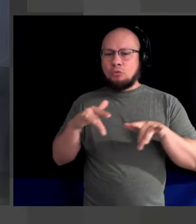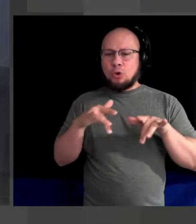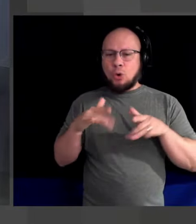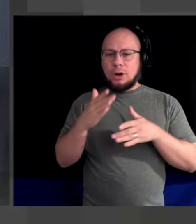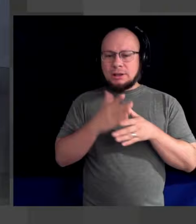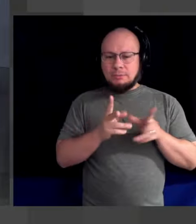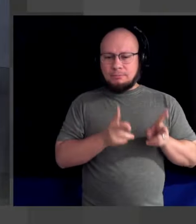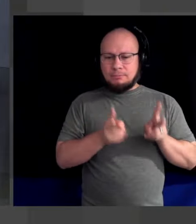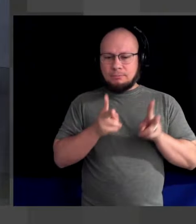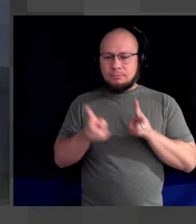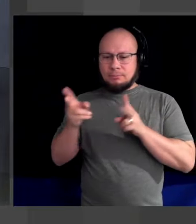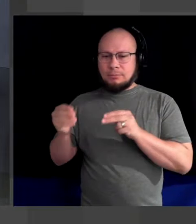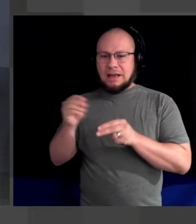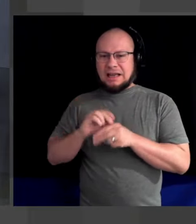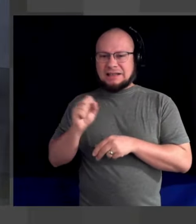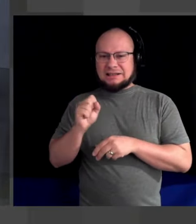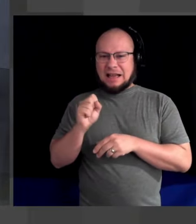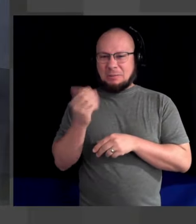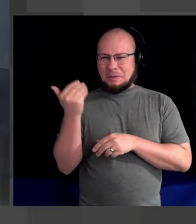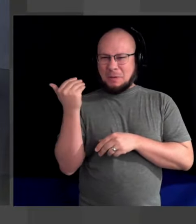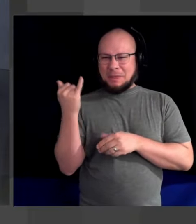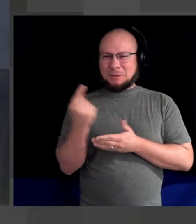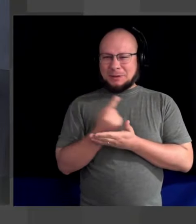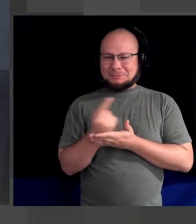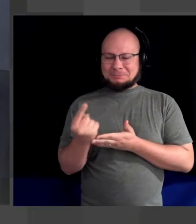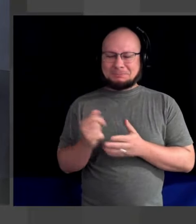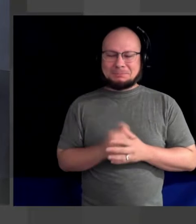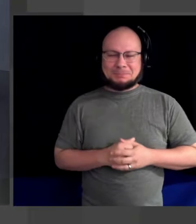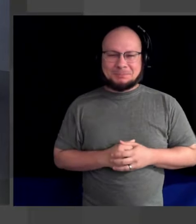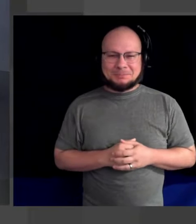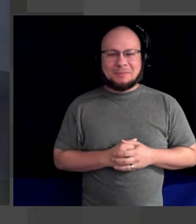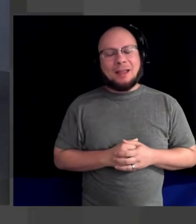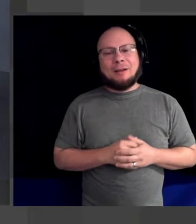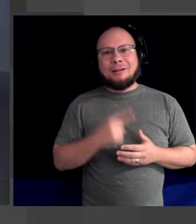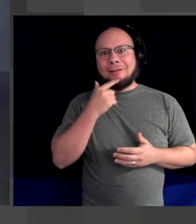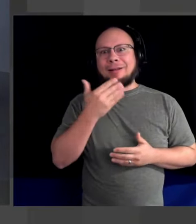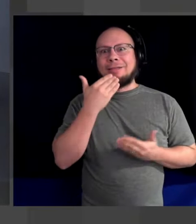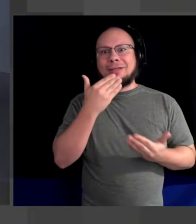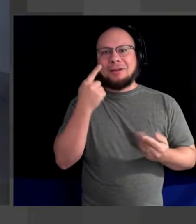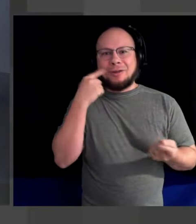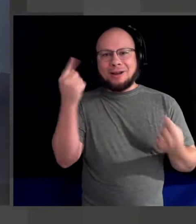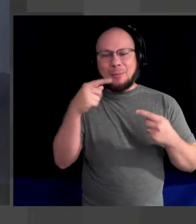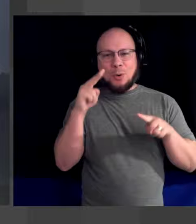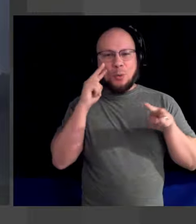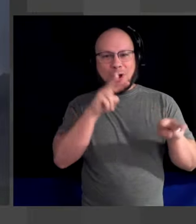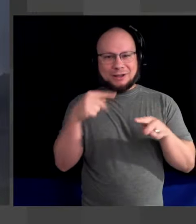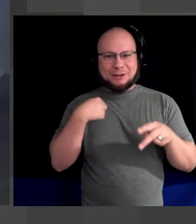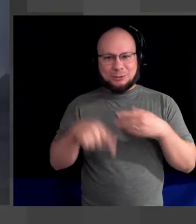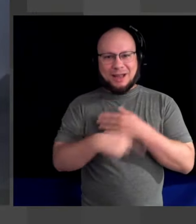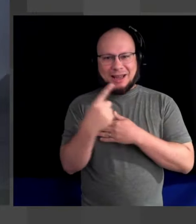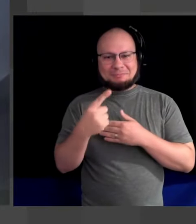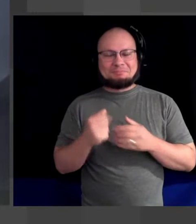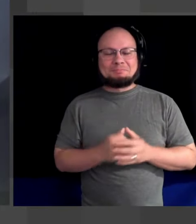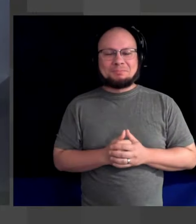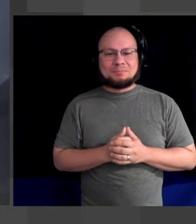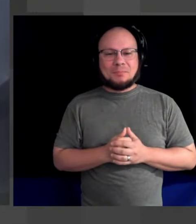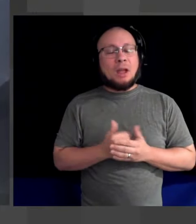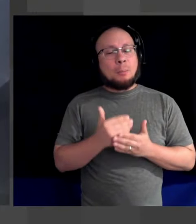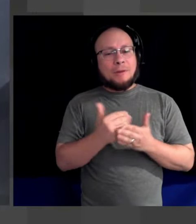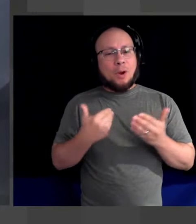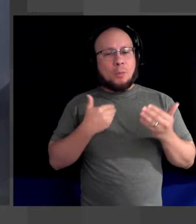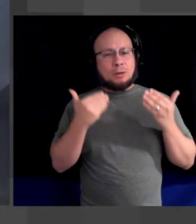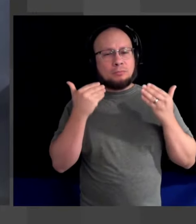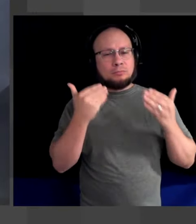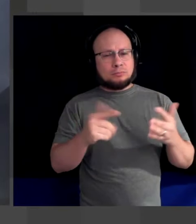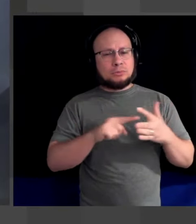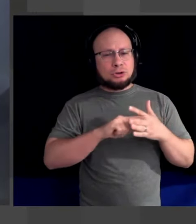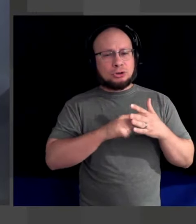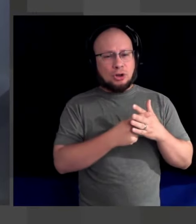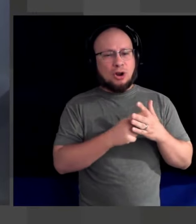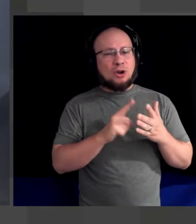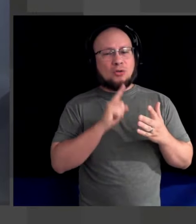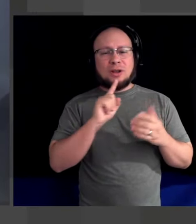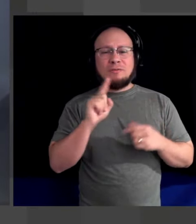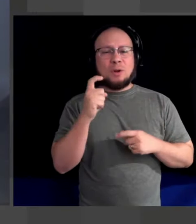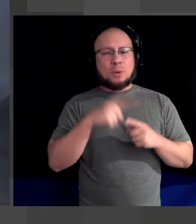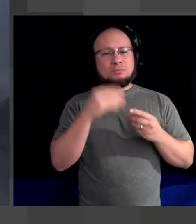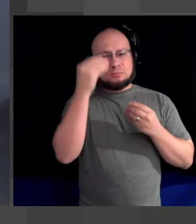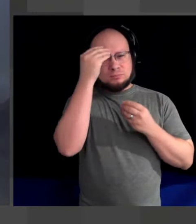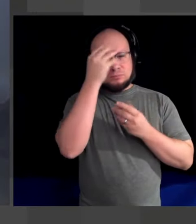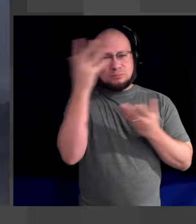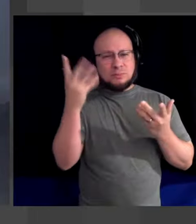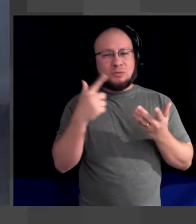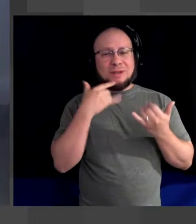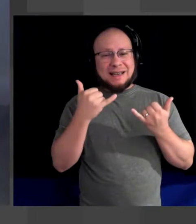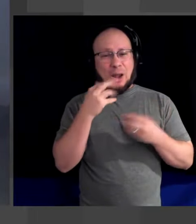CREATOR TOOLS SEGMENTS IN